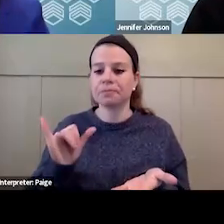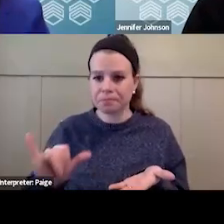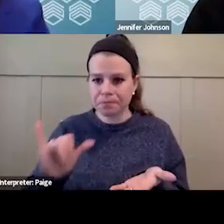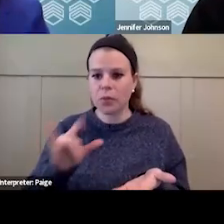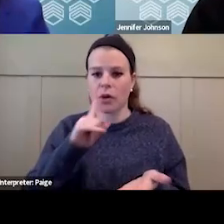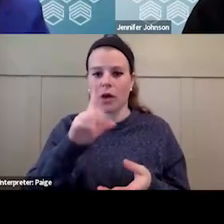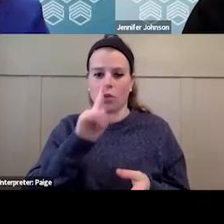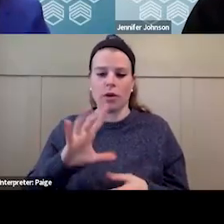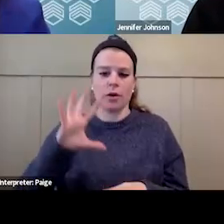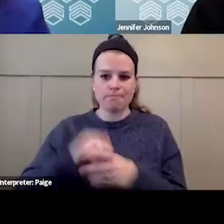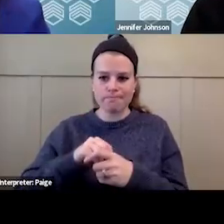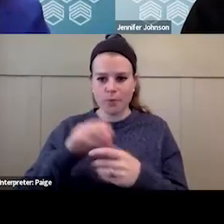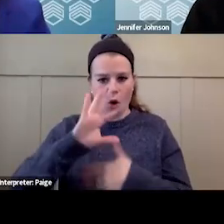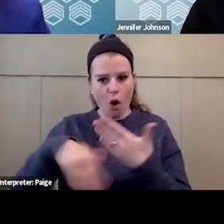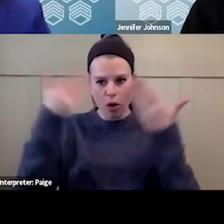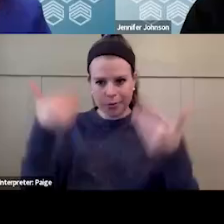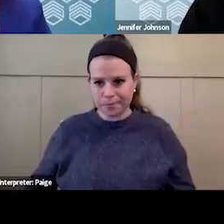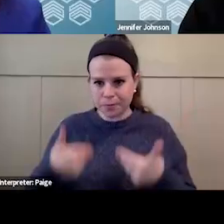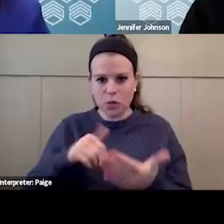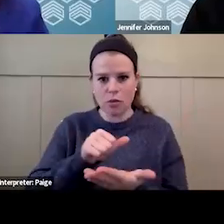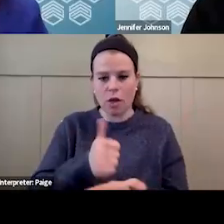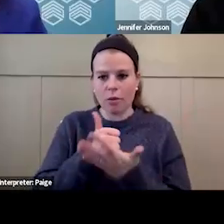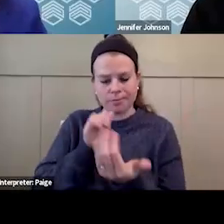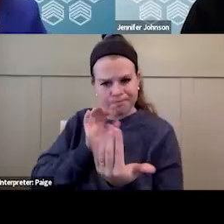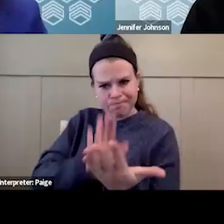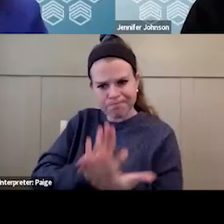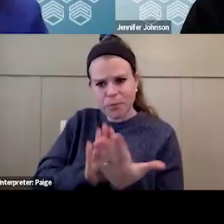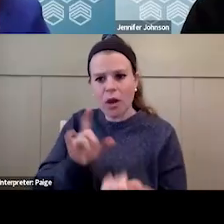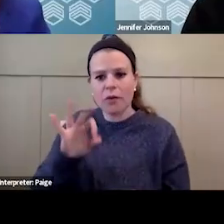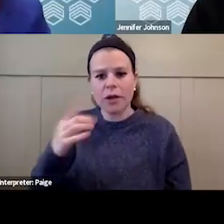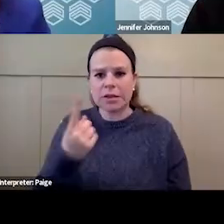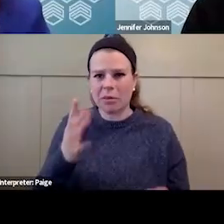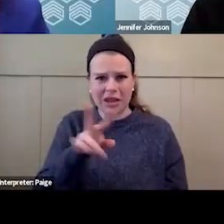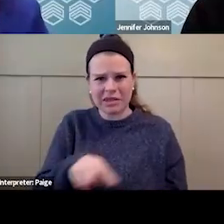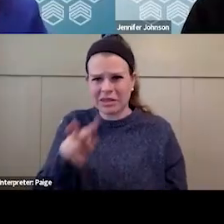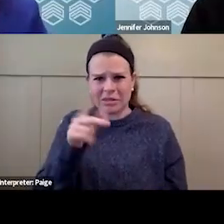What is in front of us? And if it's something that we don't understand, what do we do?